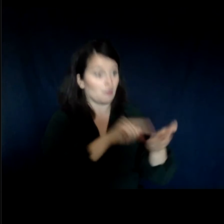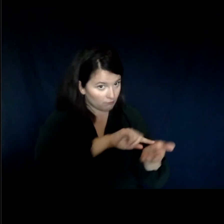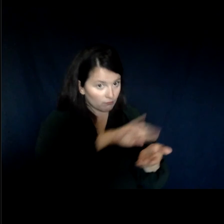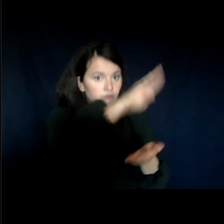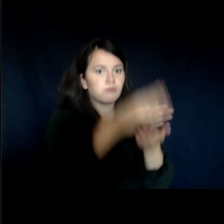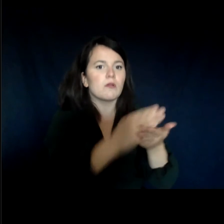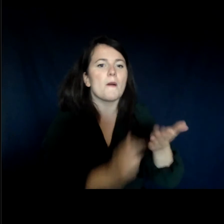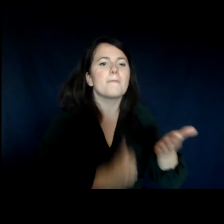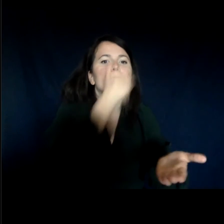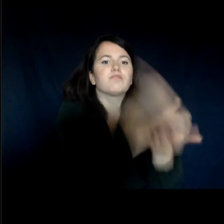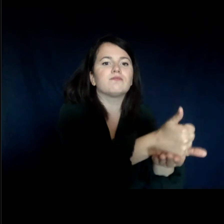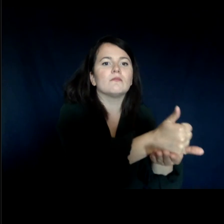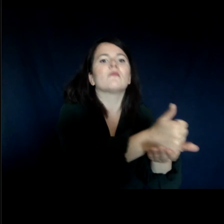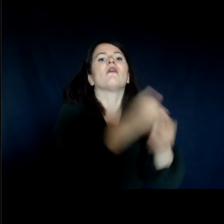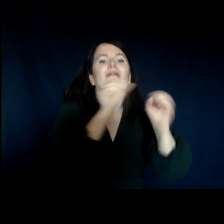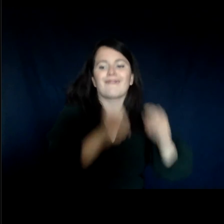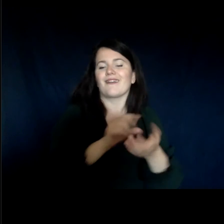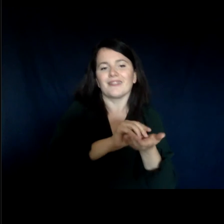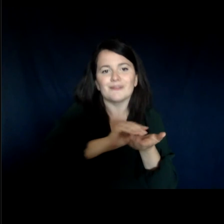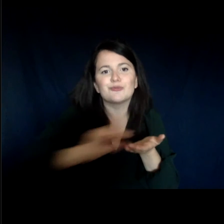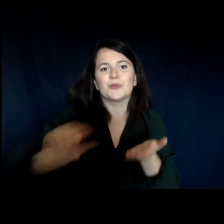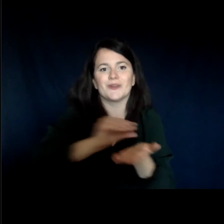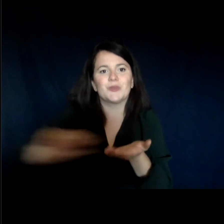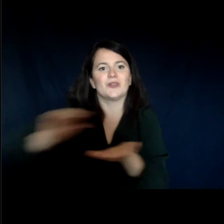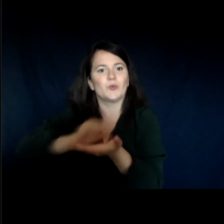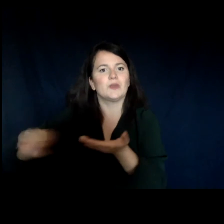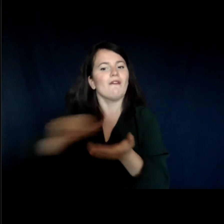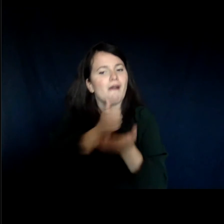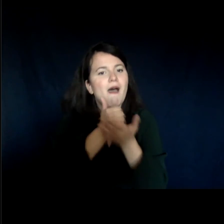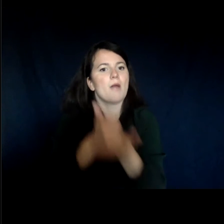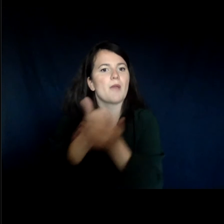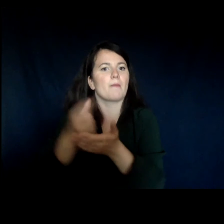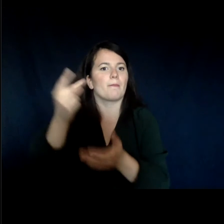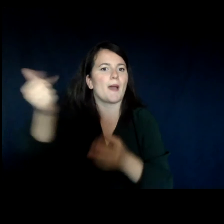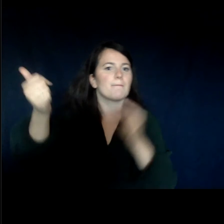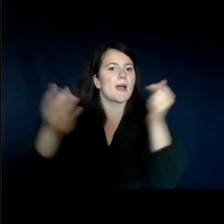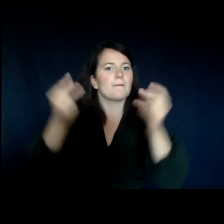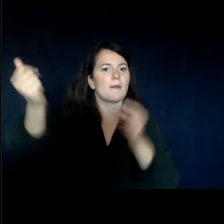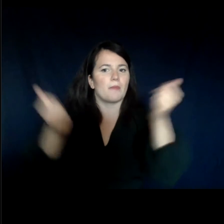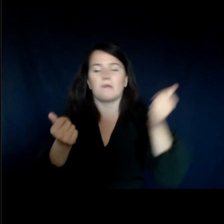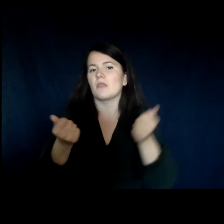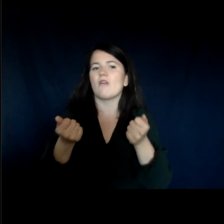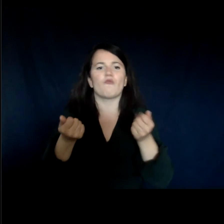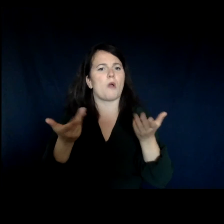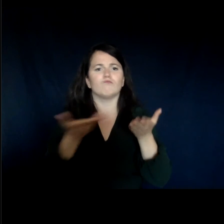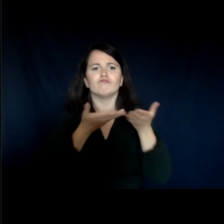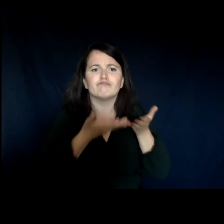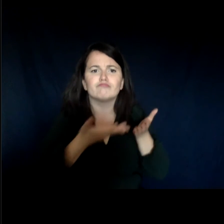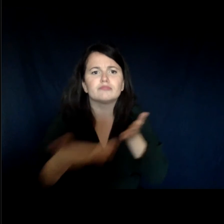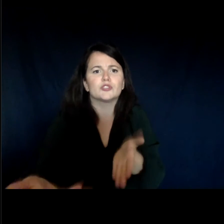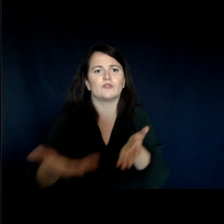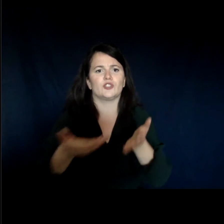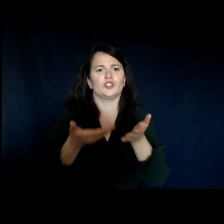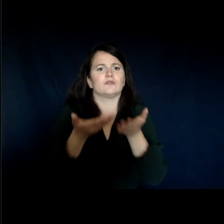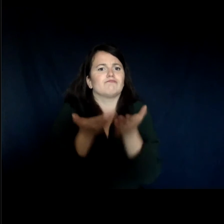to help promote the access to protective equipment and cover the increase of the costs.